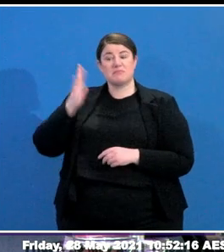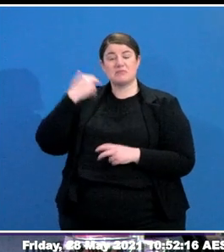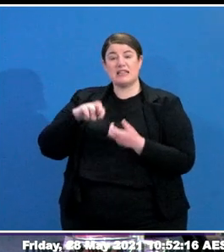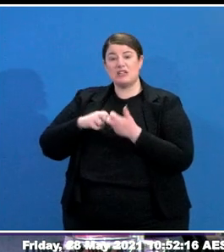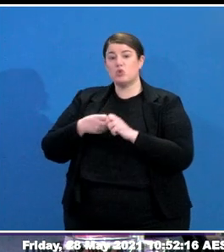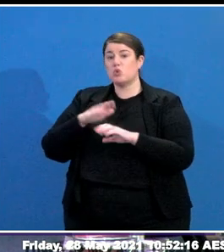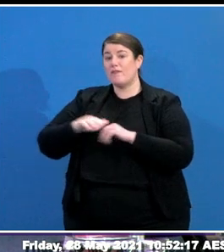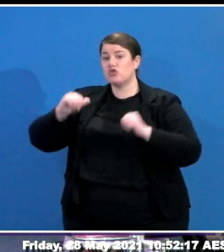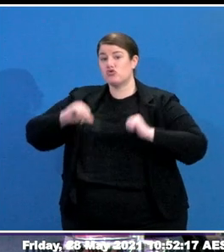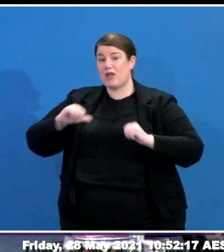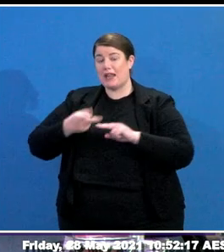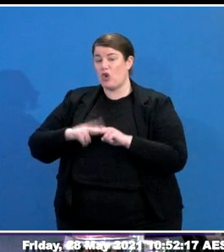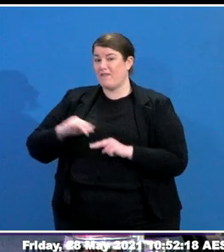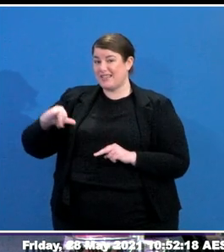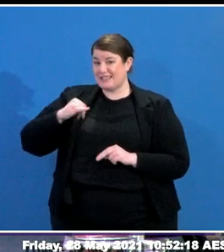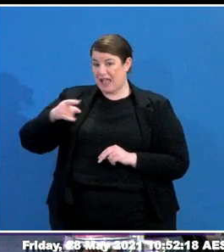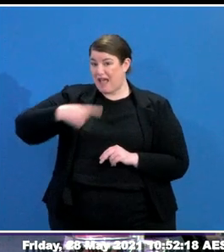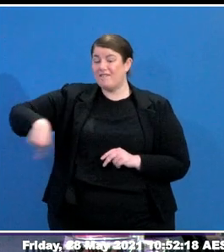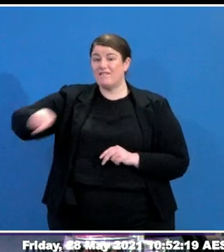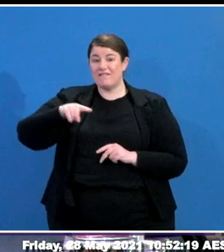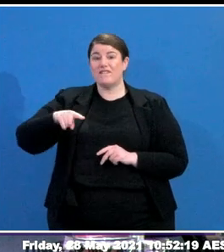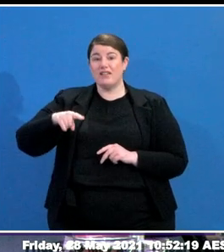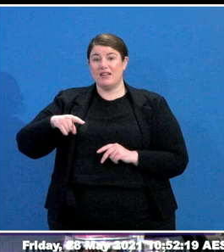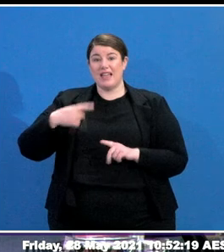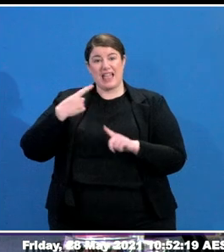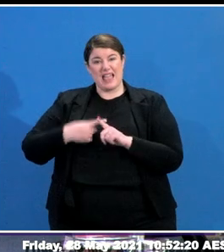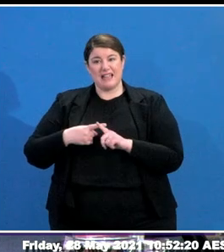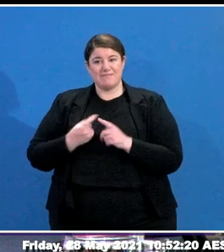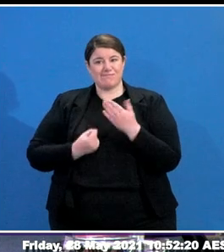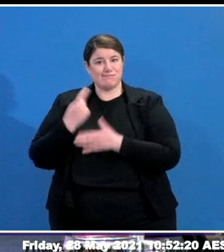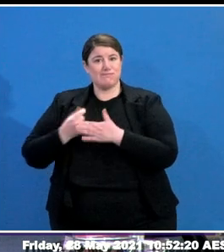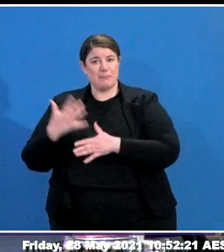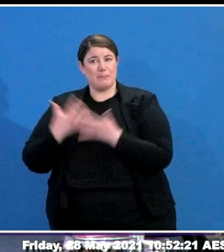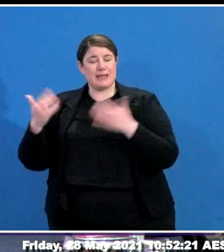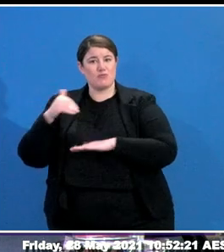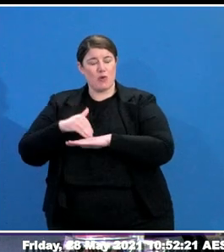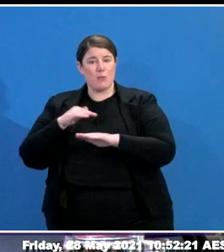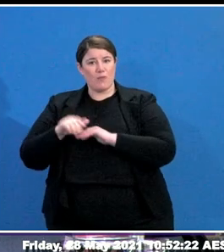There is quite a significant number of issues around that, and I think also the